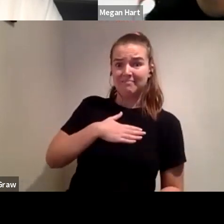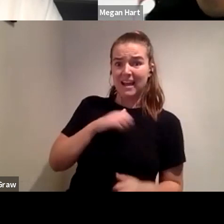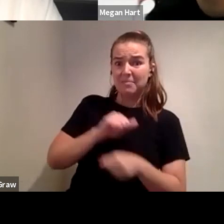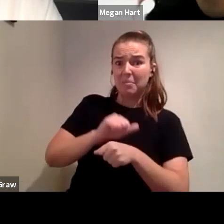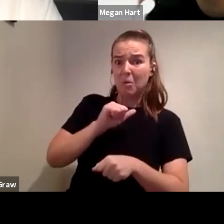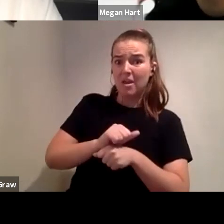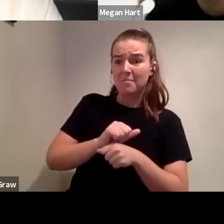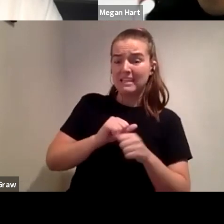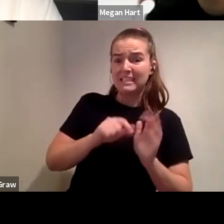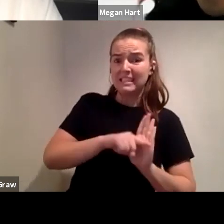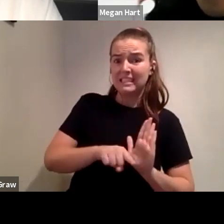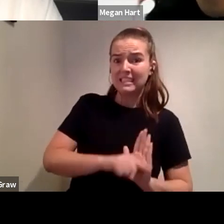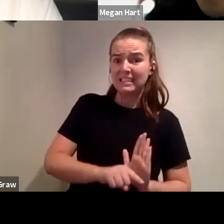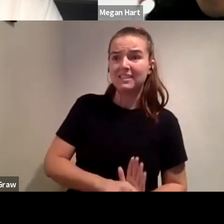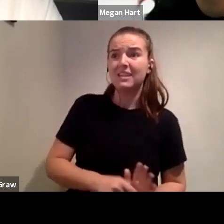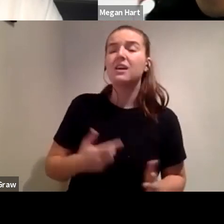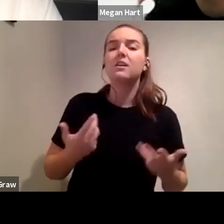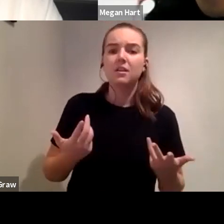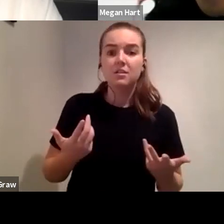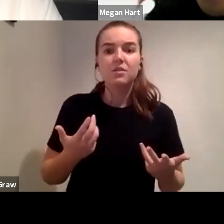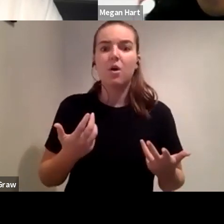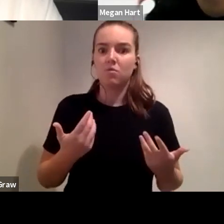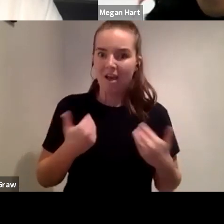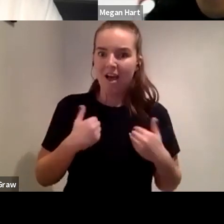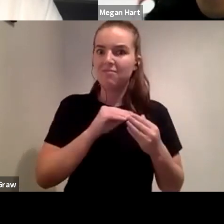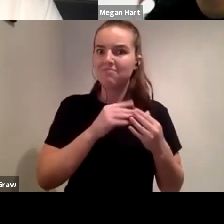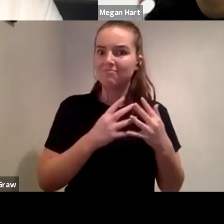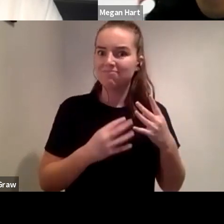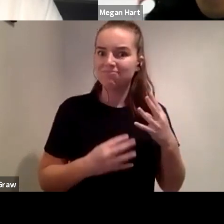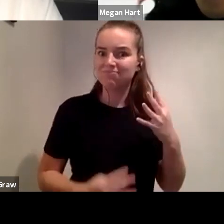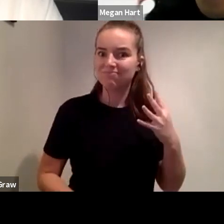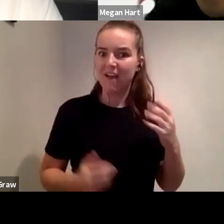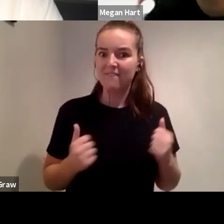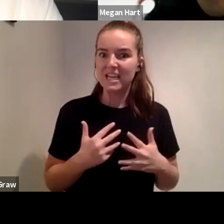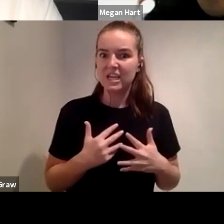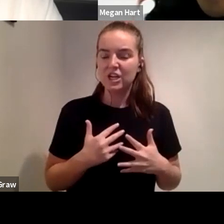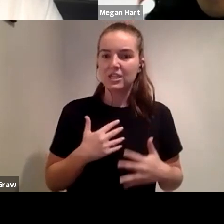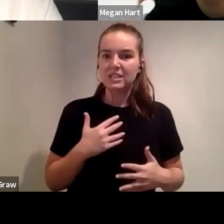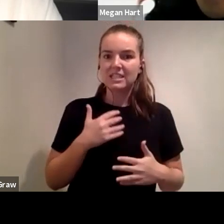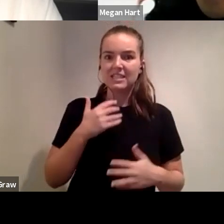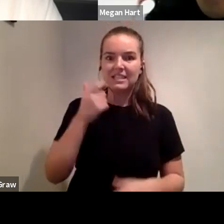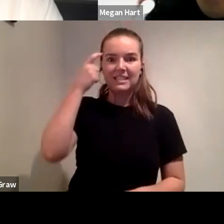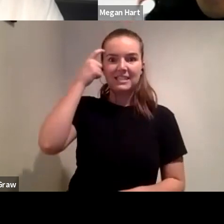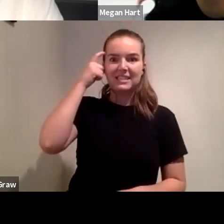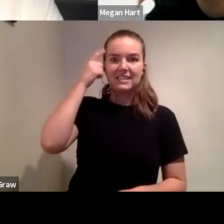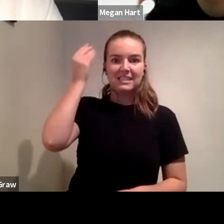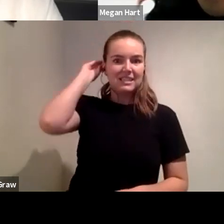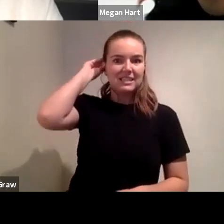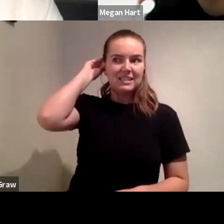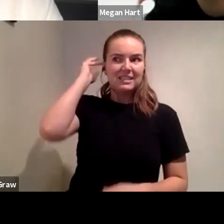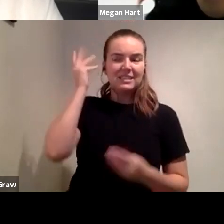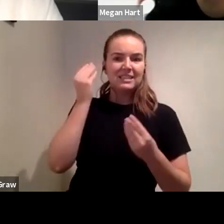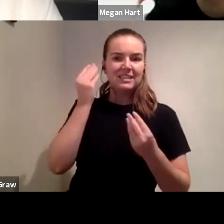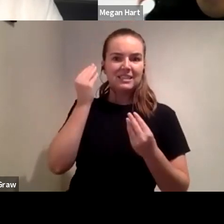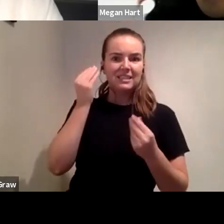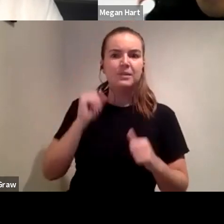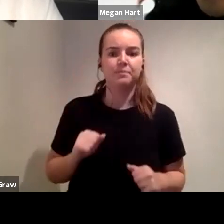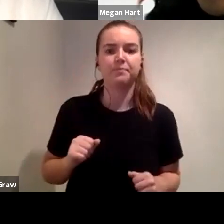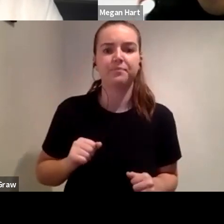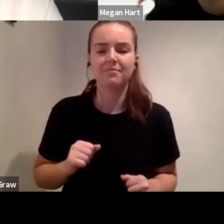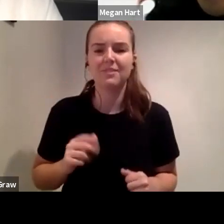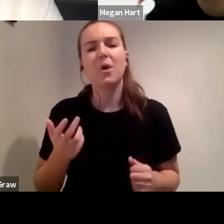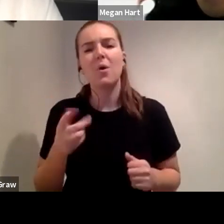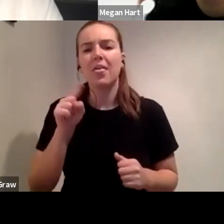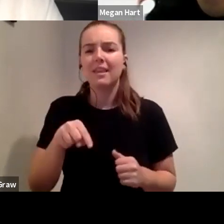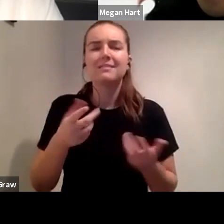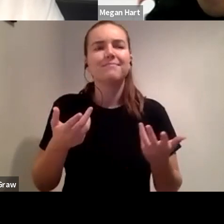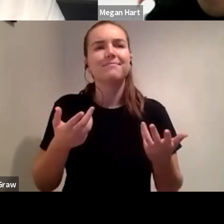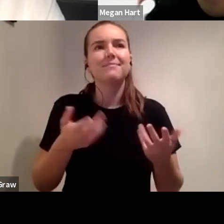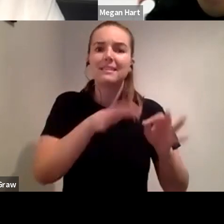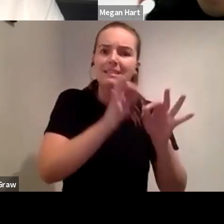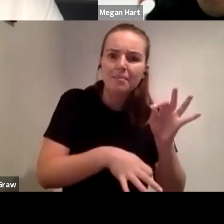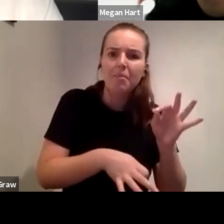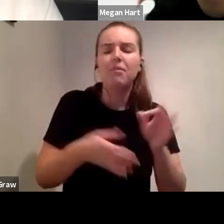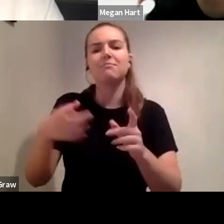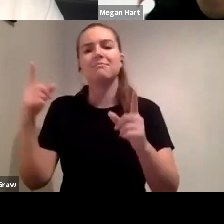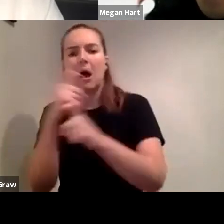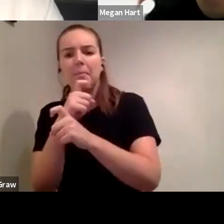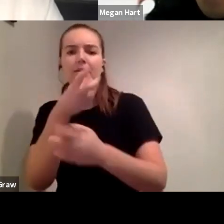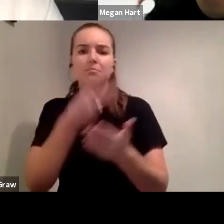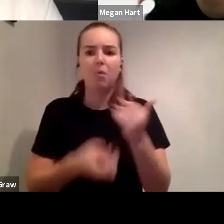If they ask for it, is that going to hurt their employment?